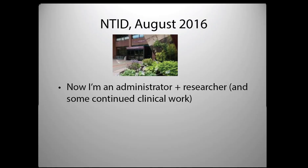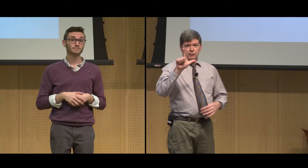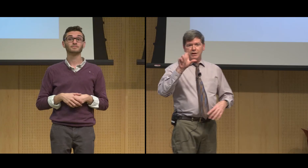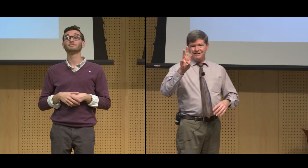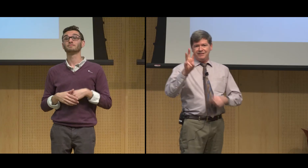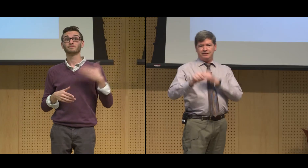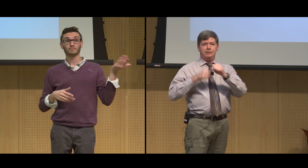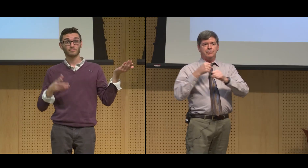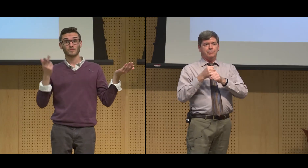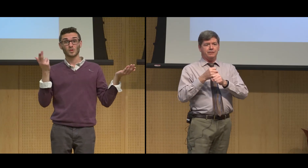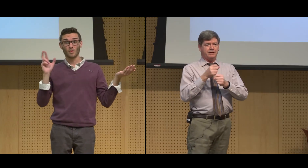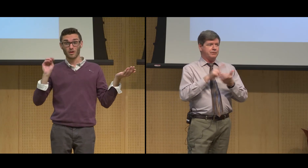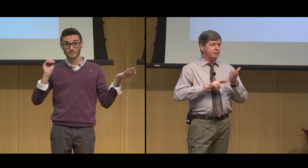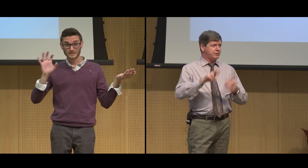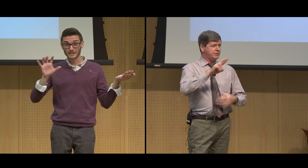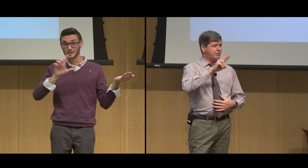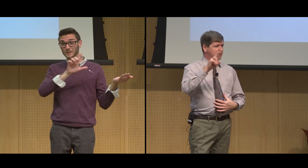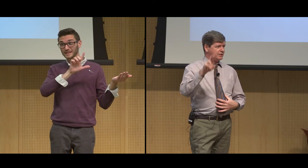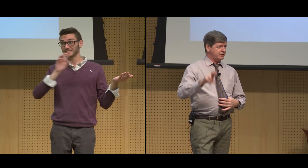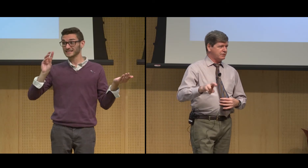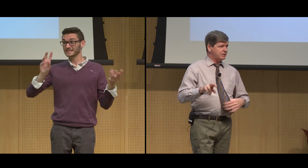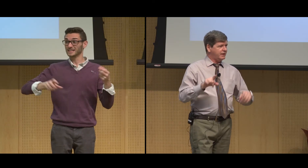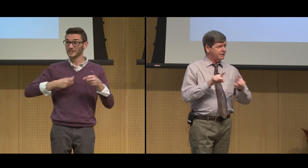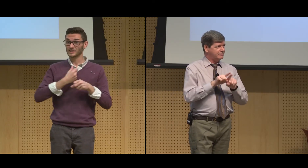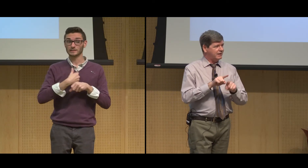So 26 years at the University of Rochester